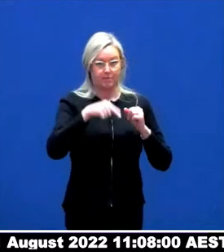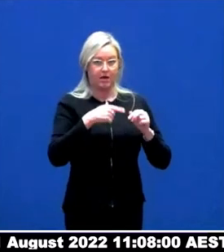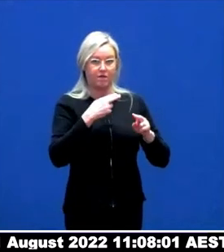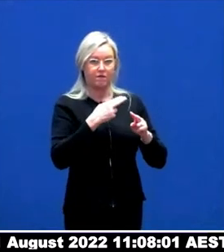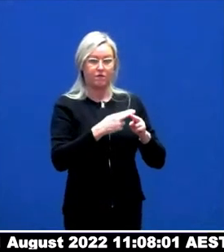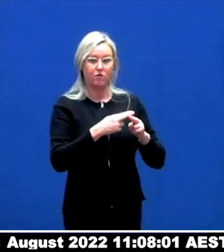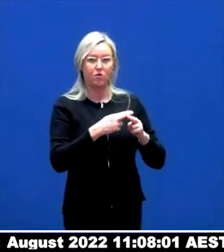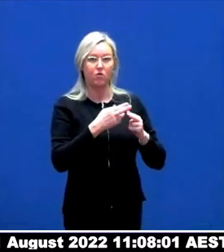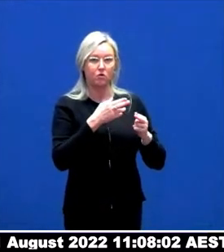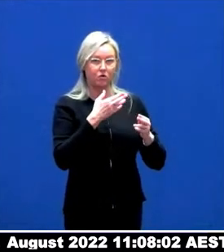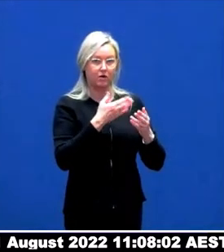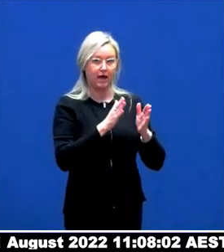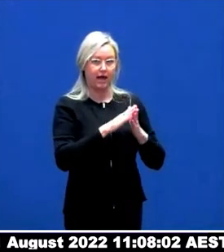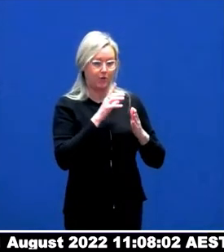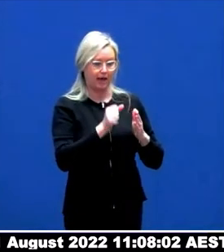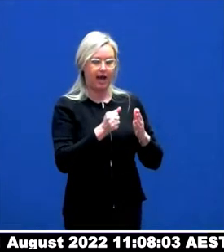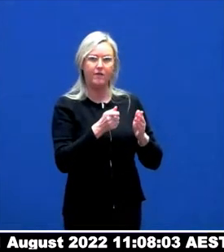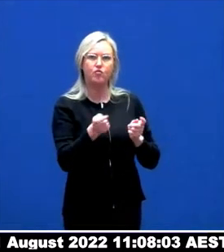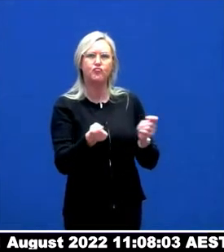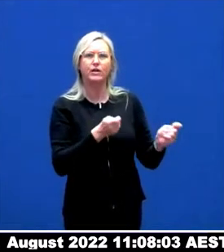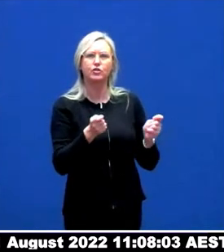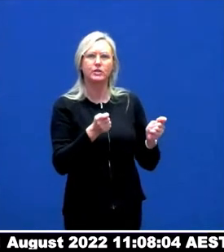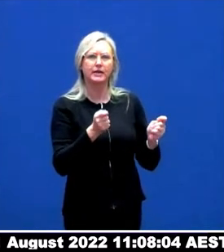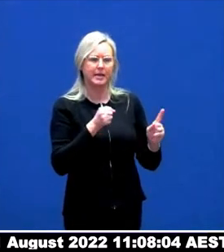regulatory impact statement which has been referenced by other witnesses.